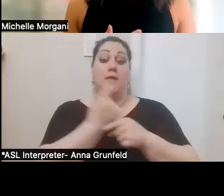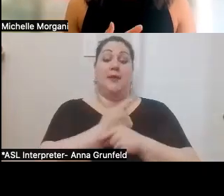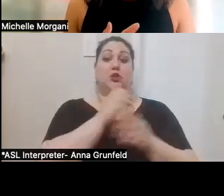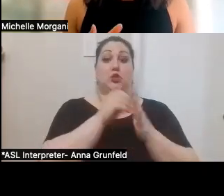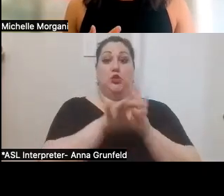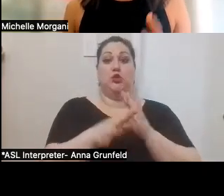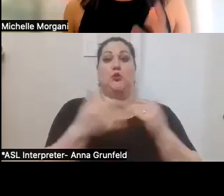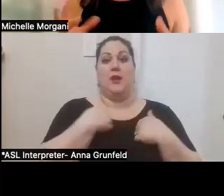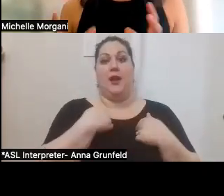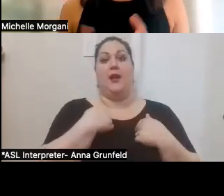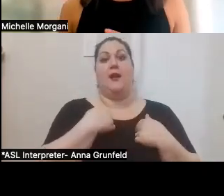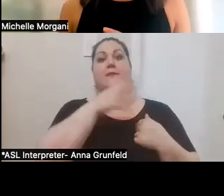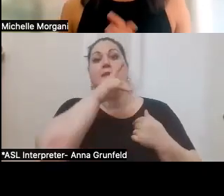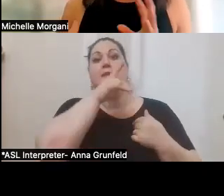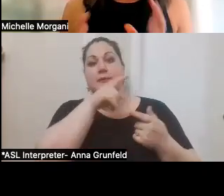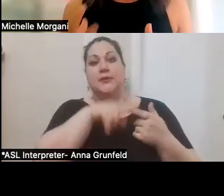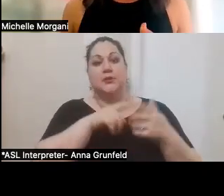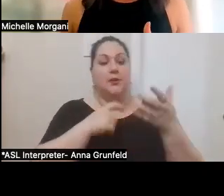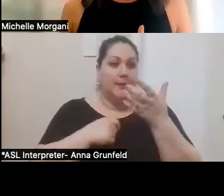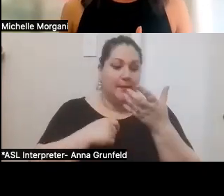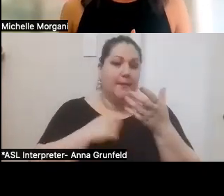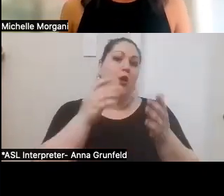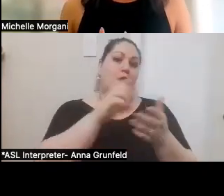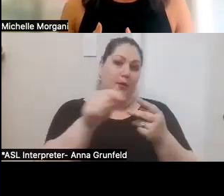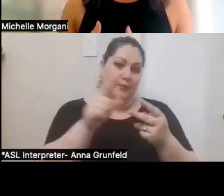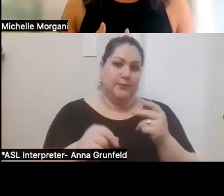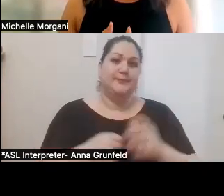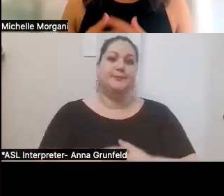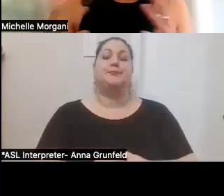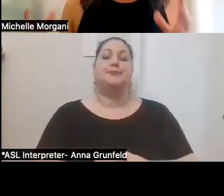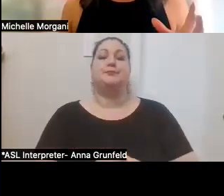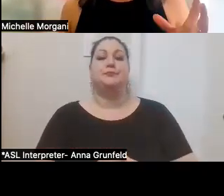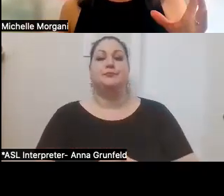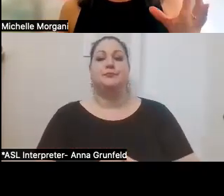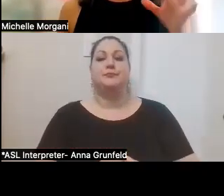So, a few other things that we can potentially think about here and again, this is a bit of an exhaustive list,